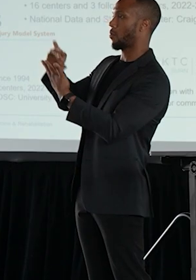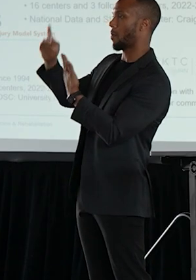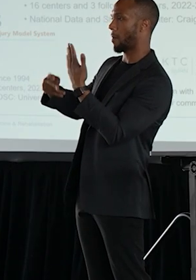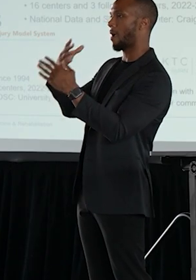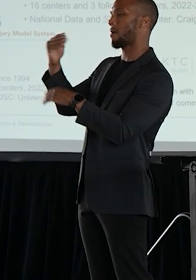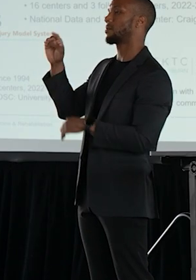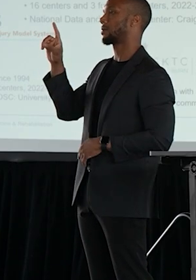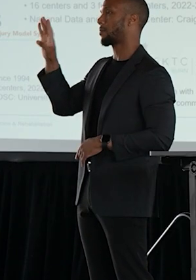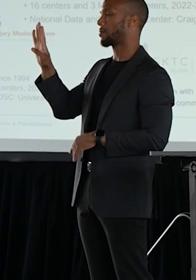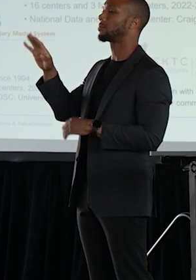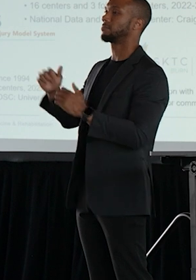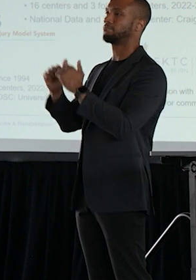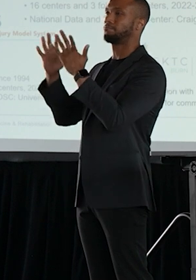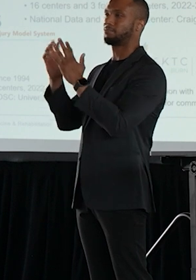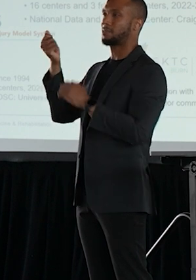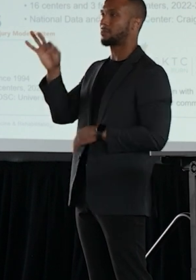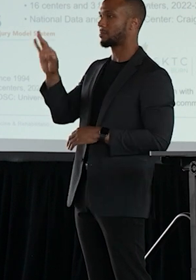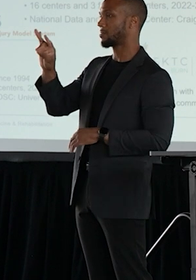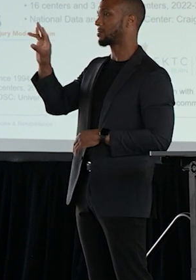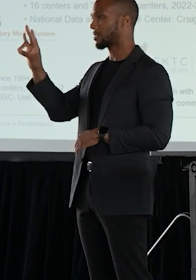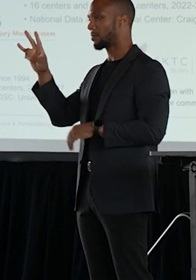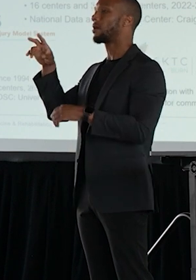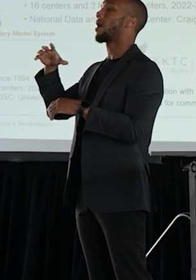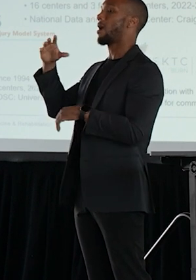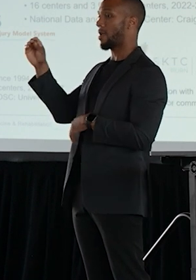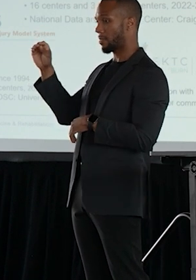started in 1987 and the burn model system started more